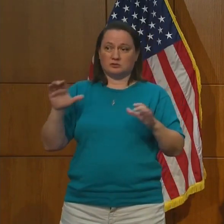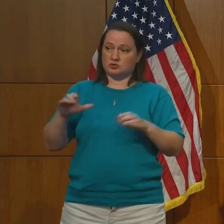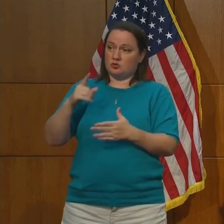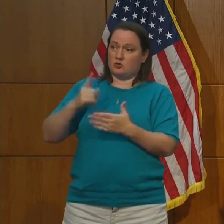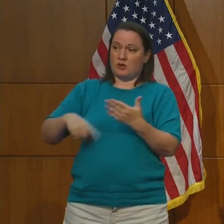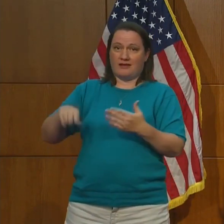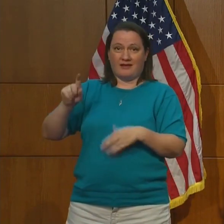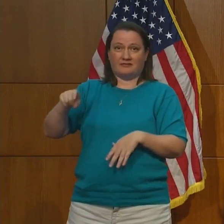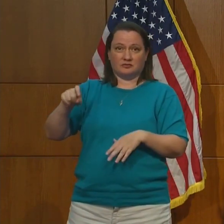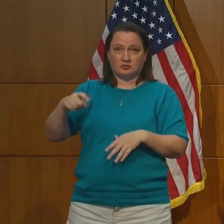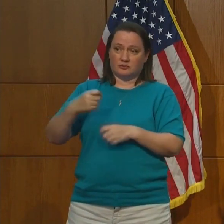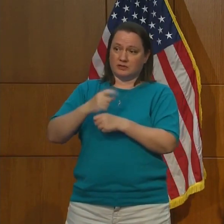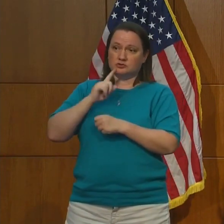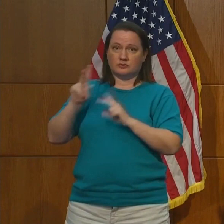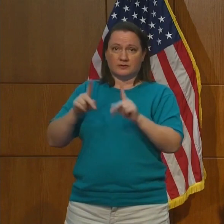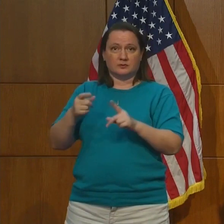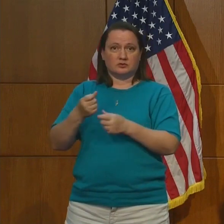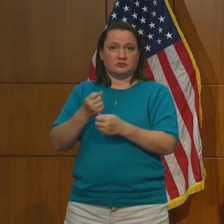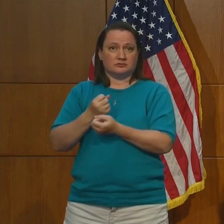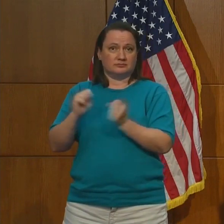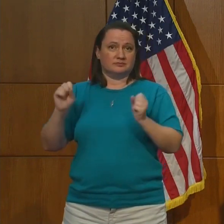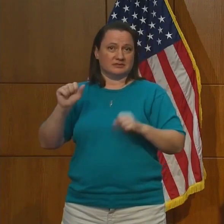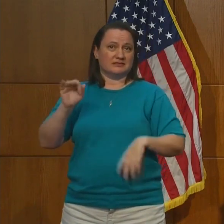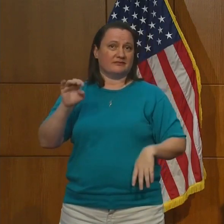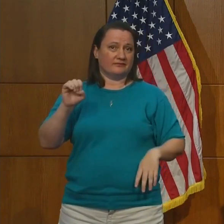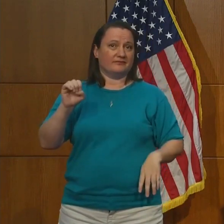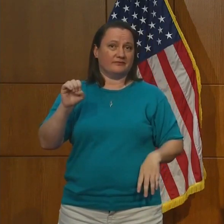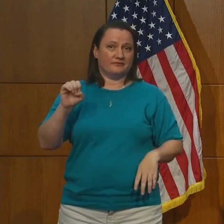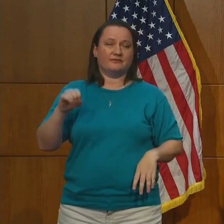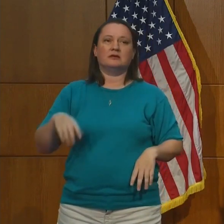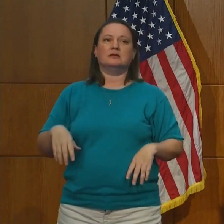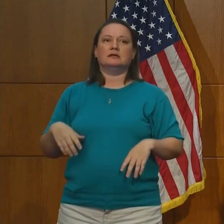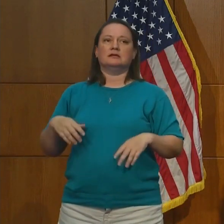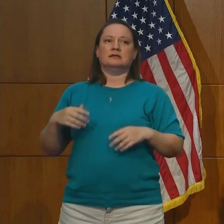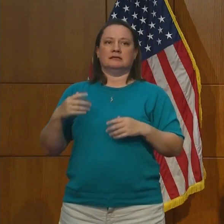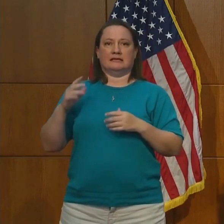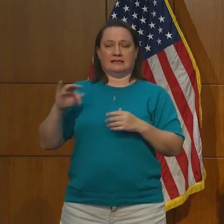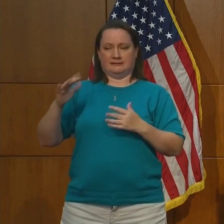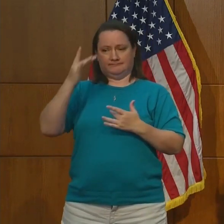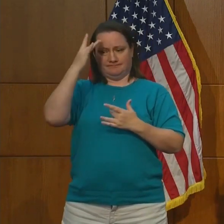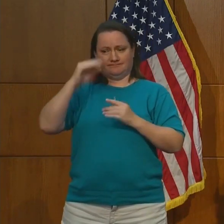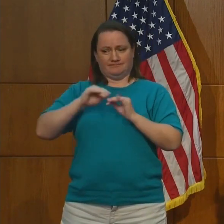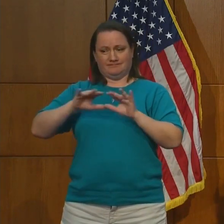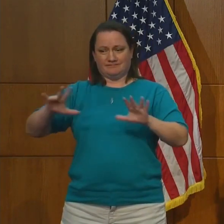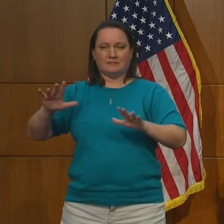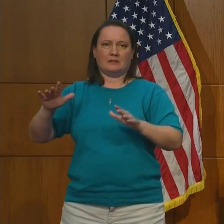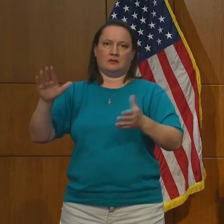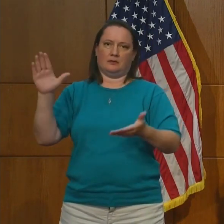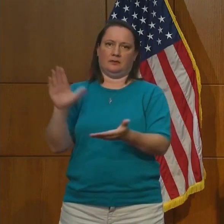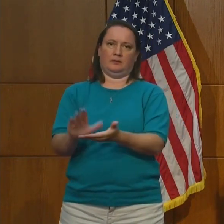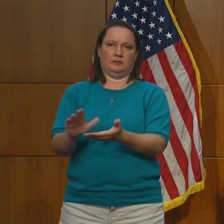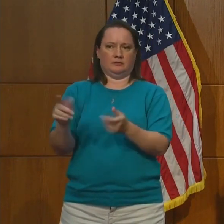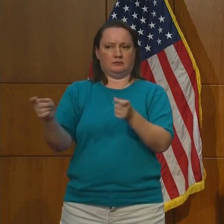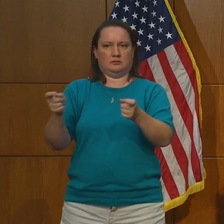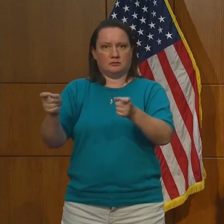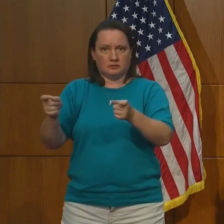BY ALL ARE ON THE TABLE WE'RE WE'RE GOING TO DO OF EVERYTHING THAT THAT WE NEED TO DO TO.